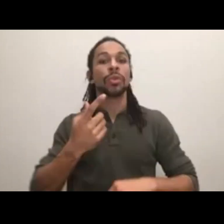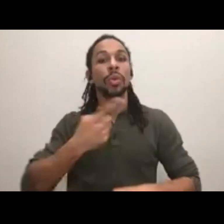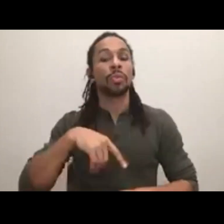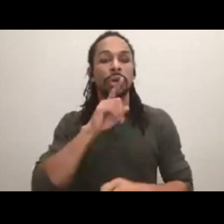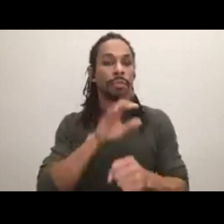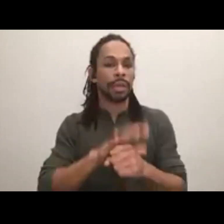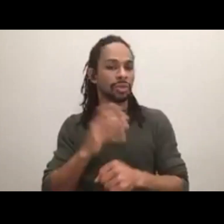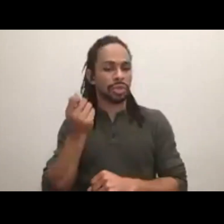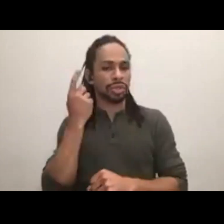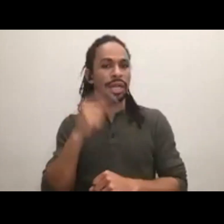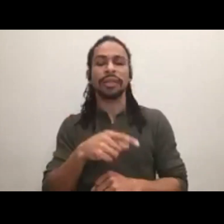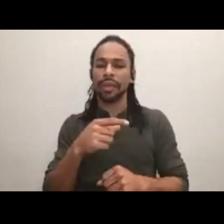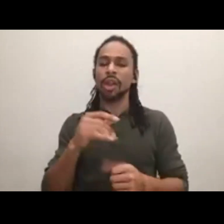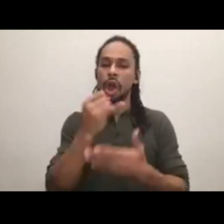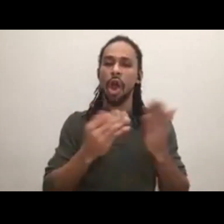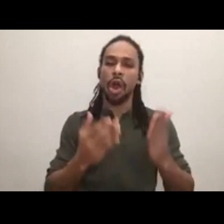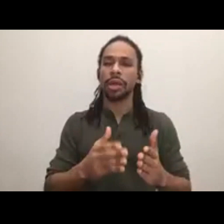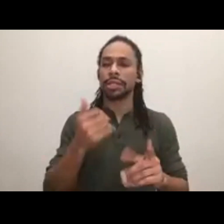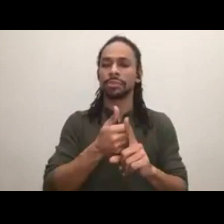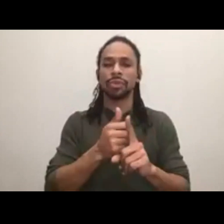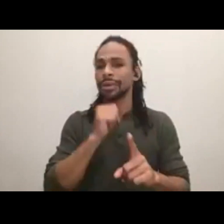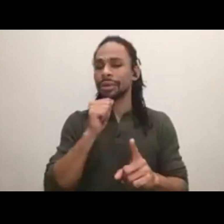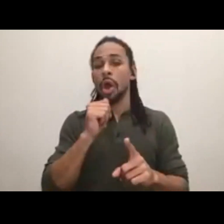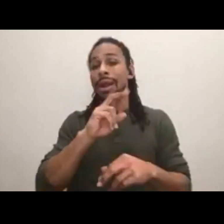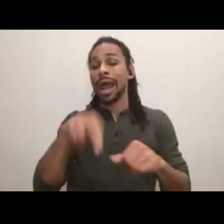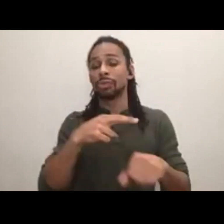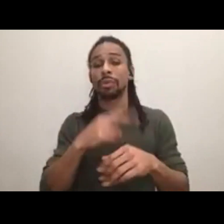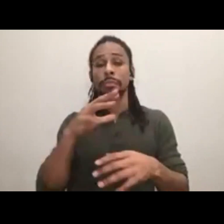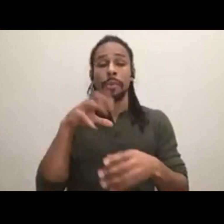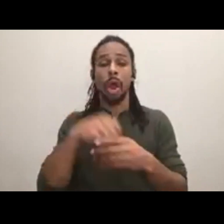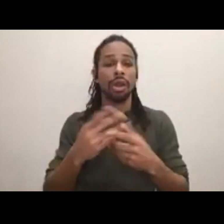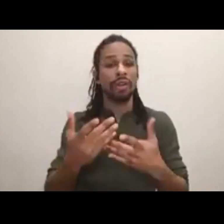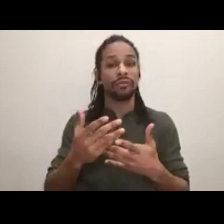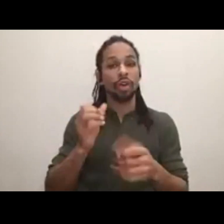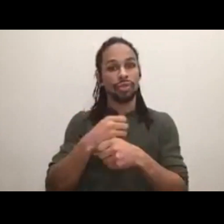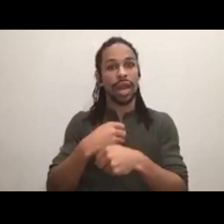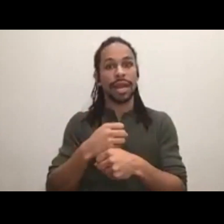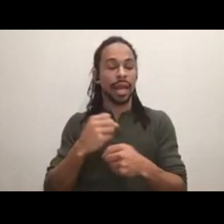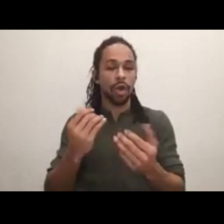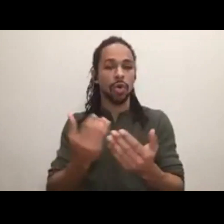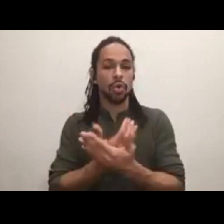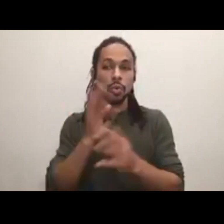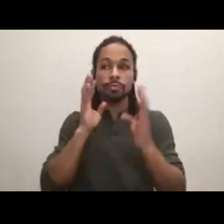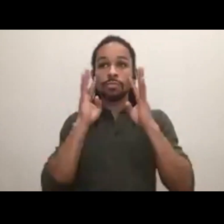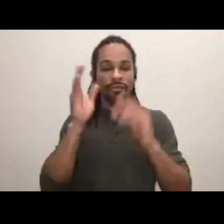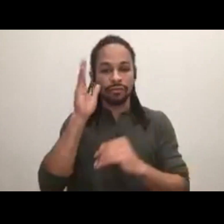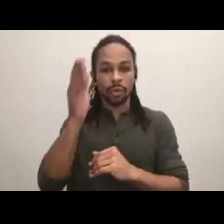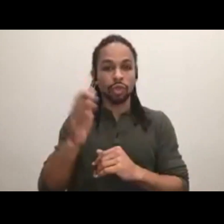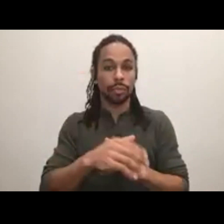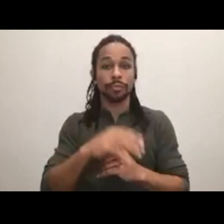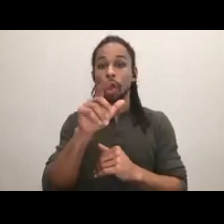but also creating a more humane future. Alt-text as Poetry is a wonderful collaboration between